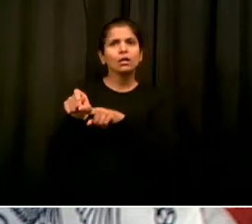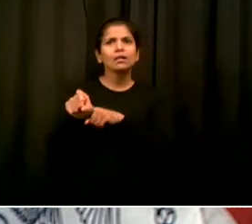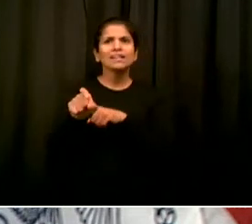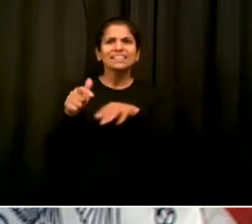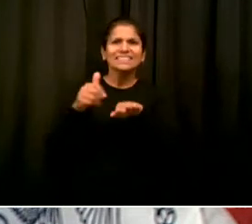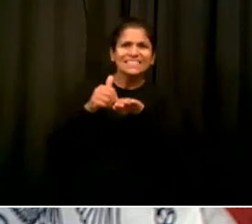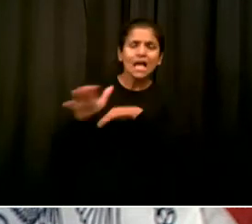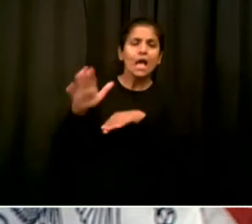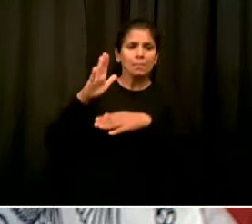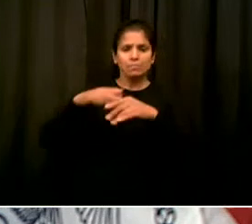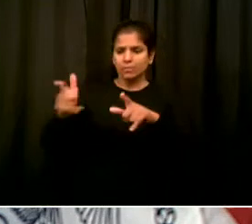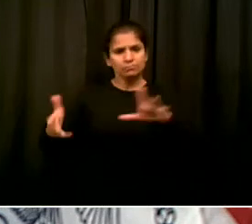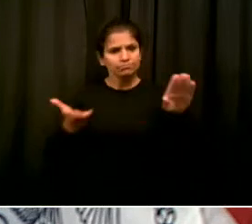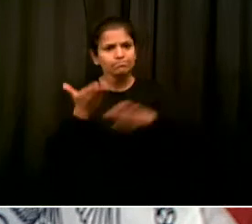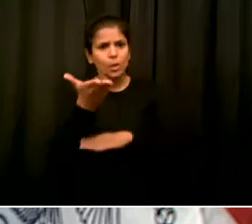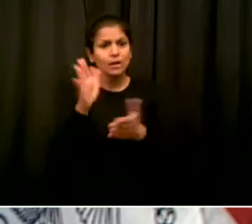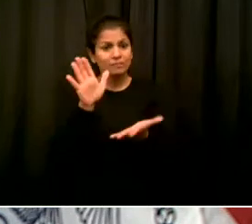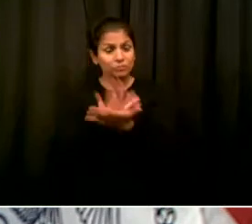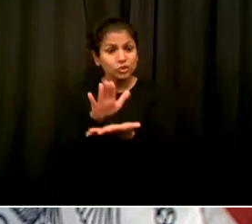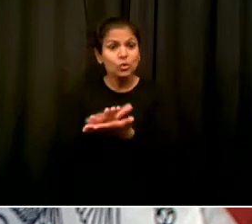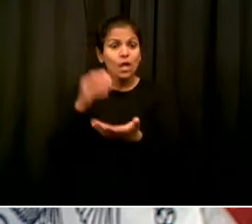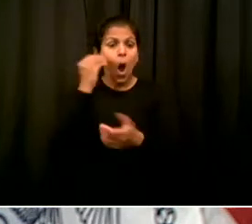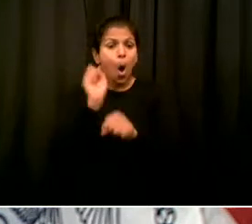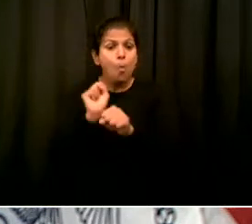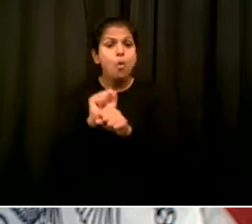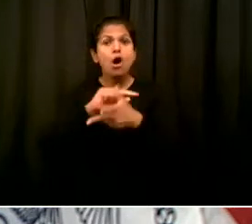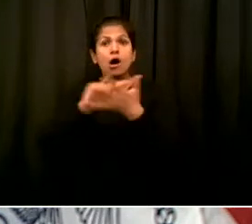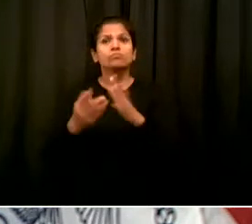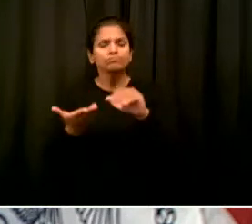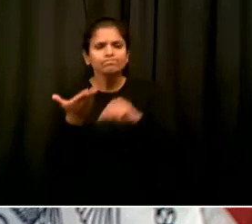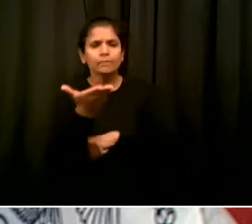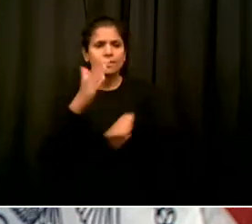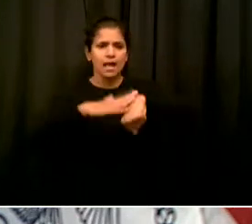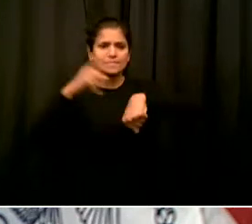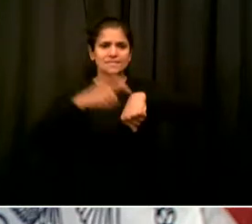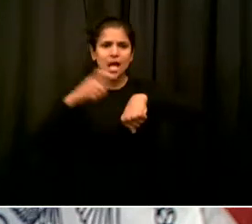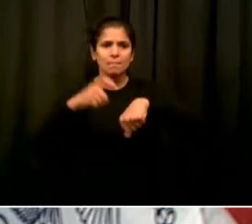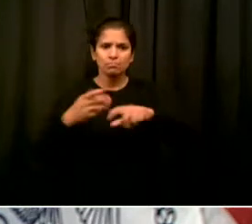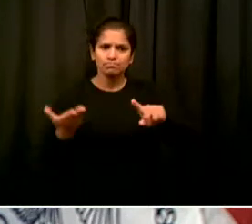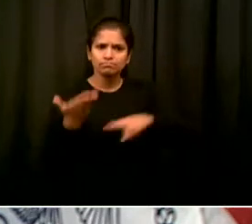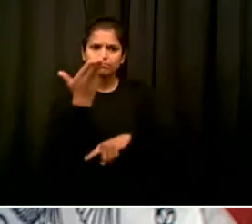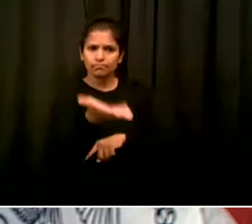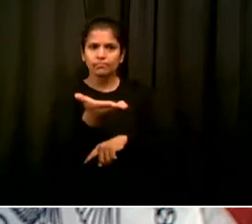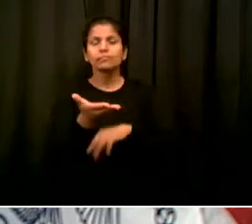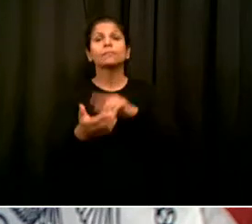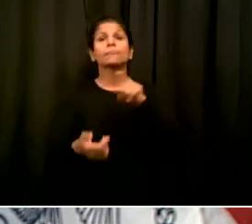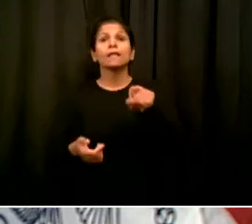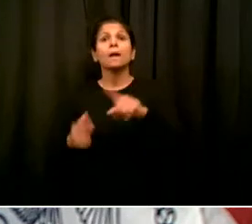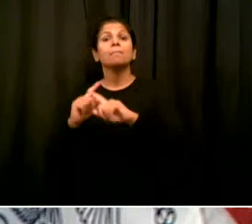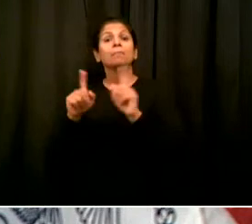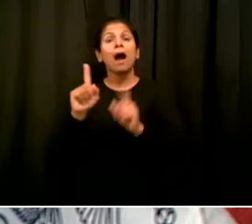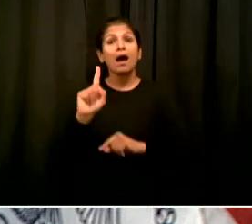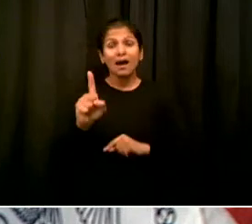WORK ON TIME IN THE NORMAL WAY. BUT WE'RE GIVEN FLEEBXIILILITY Y HERE. TO MAKE SURE THAT, IF THERE IS EXTRA TIME